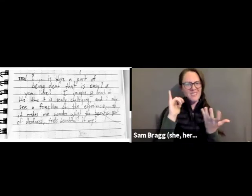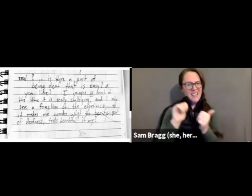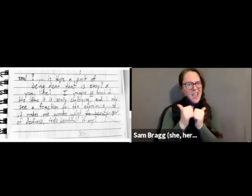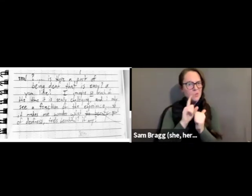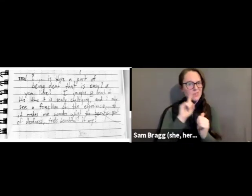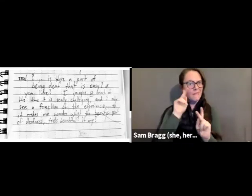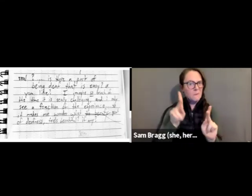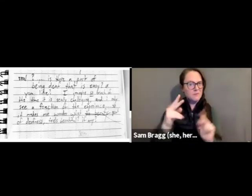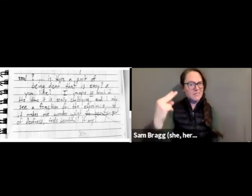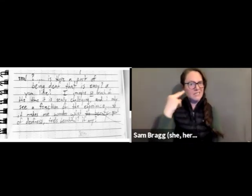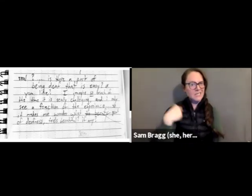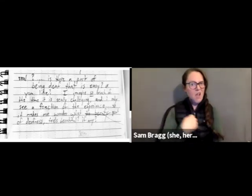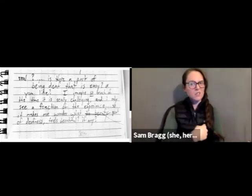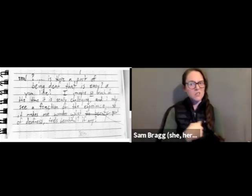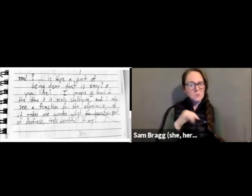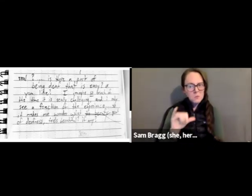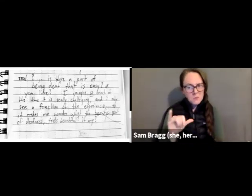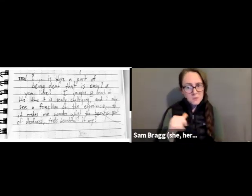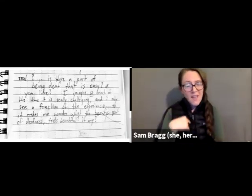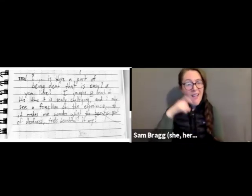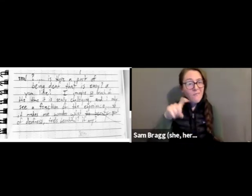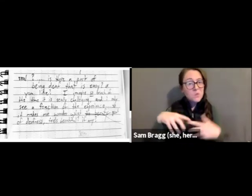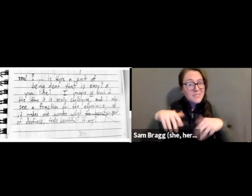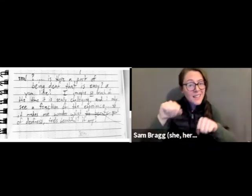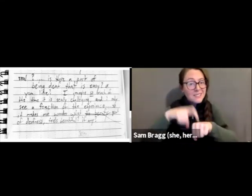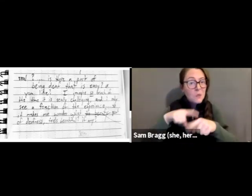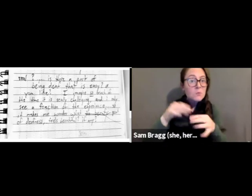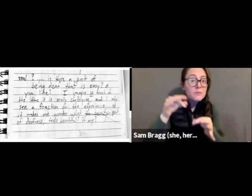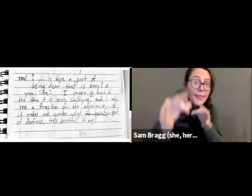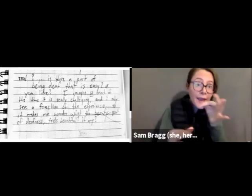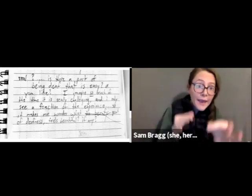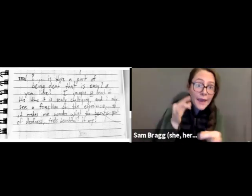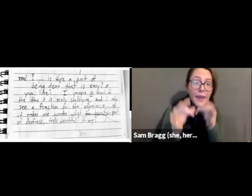on edge and it really impacts me because is that how hearing individuals see the deaf community.